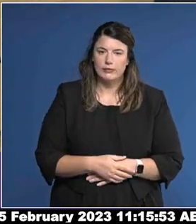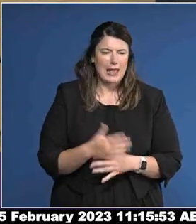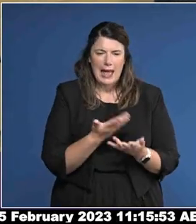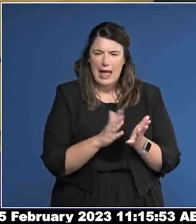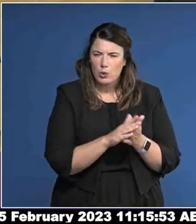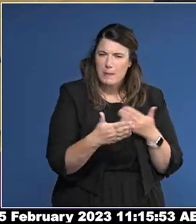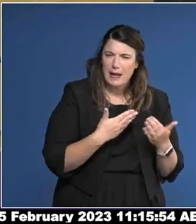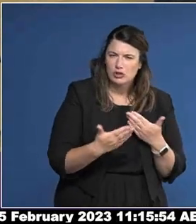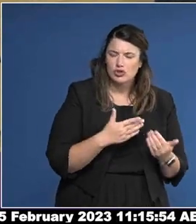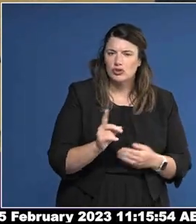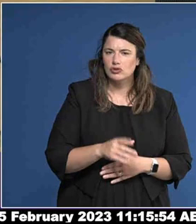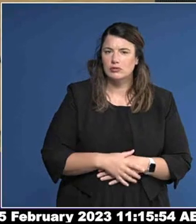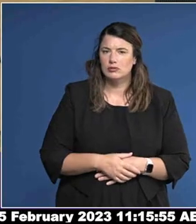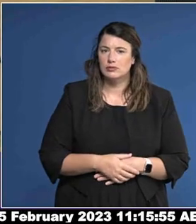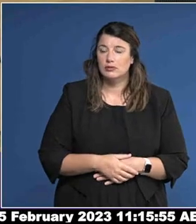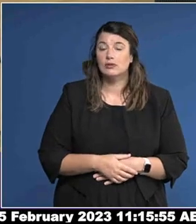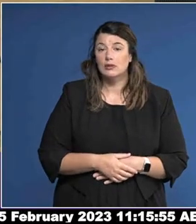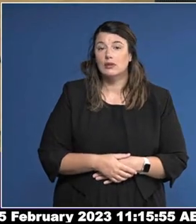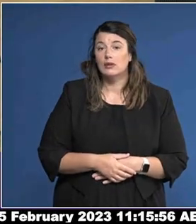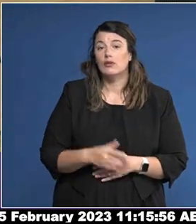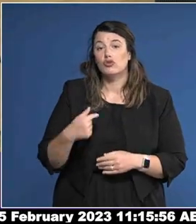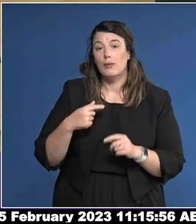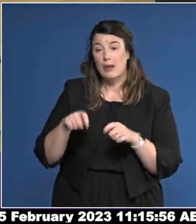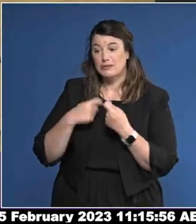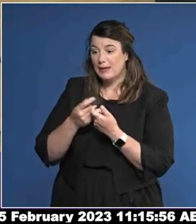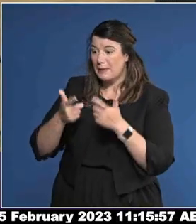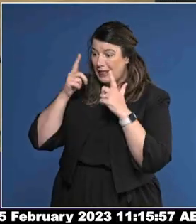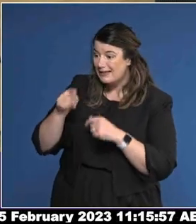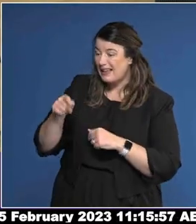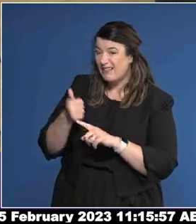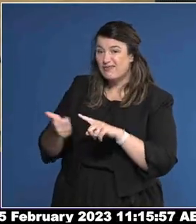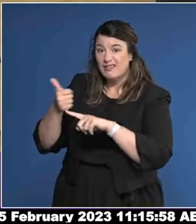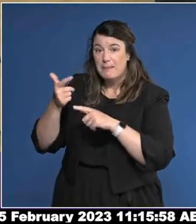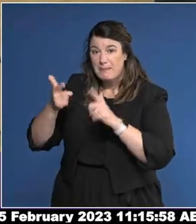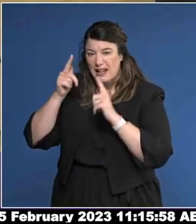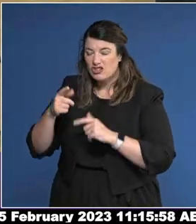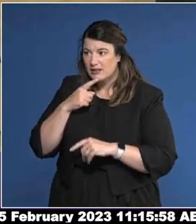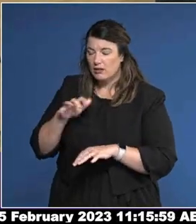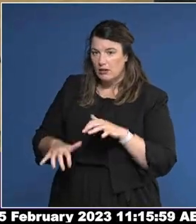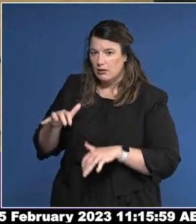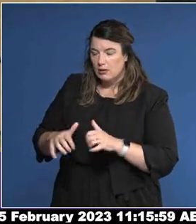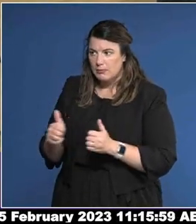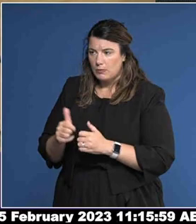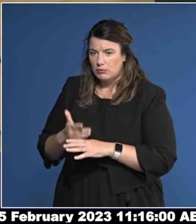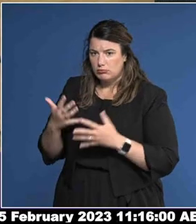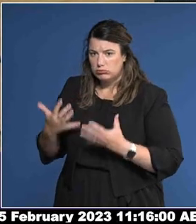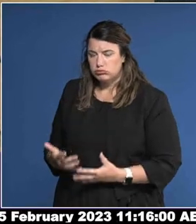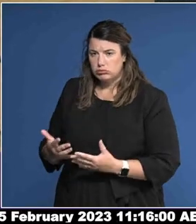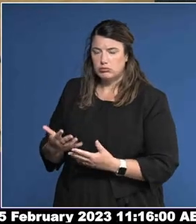We hear regularly from our practice leaders and managers that they spend a lot of time behind the desk. We actually have - MS EASTMAN: Can I ask you to slow down a bit?